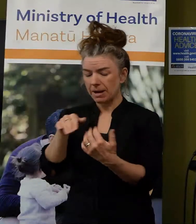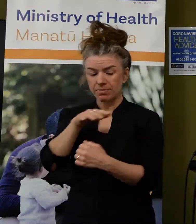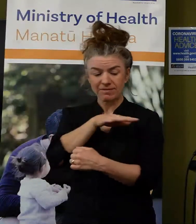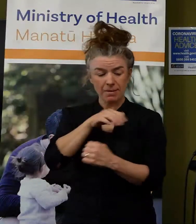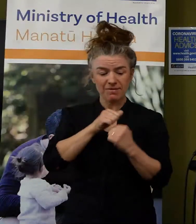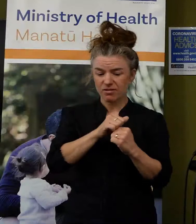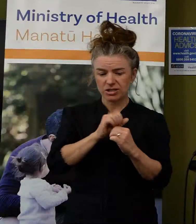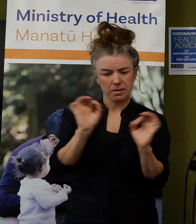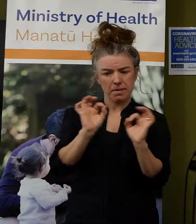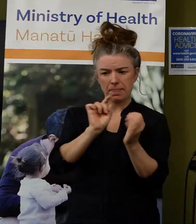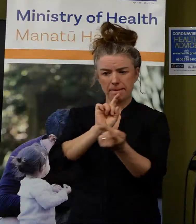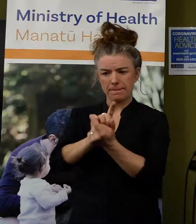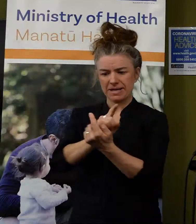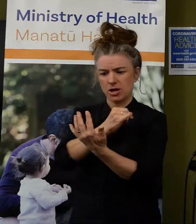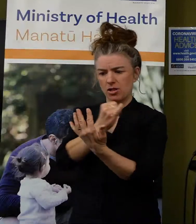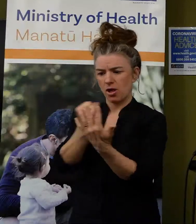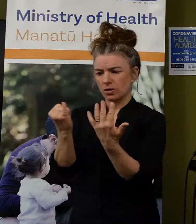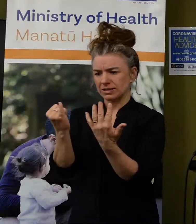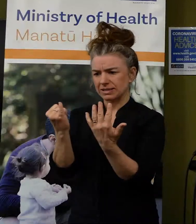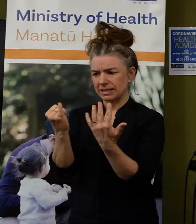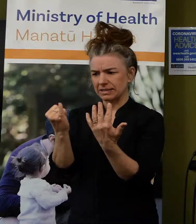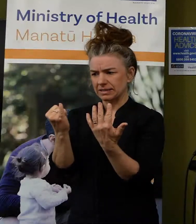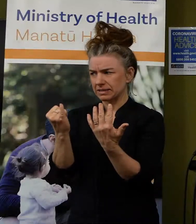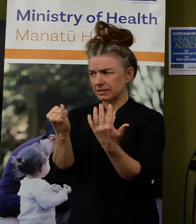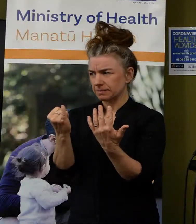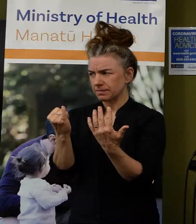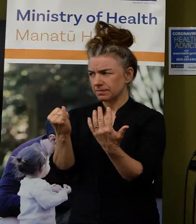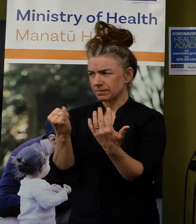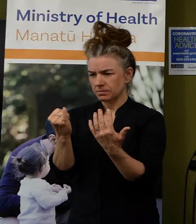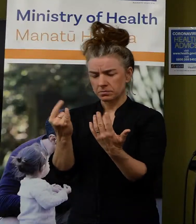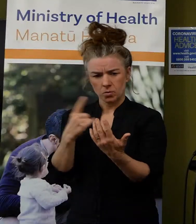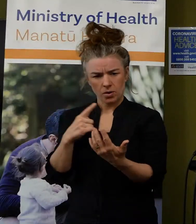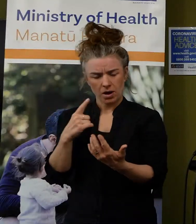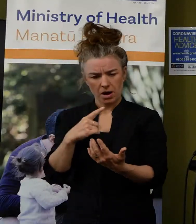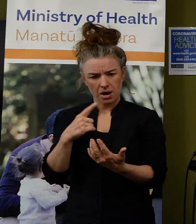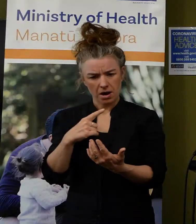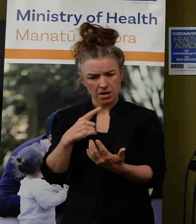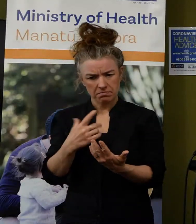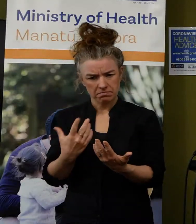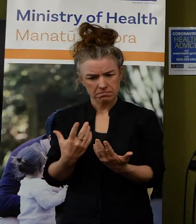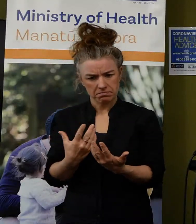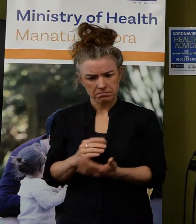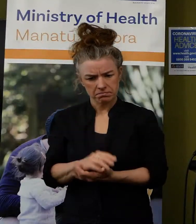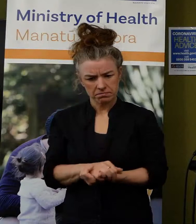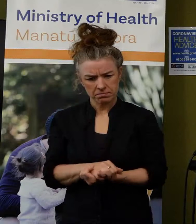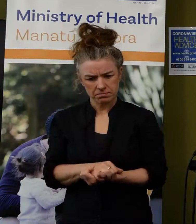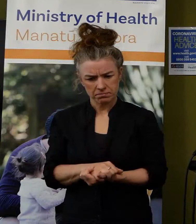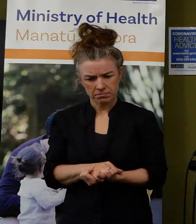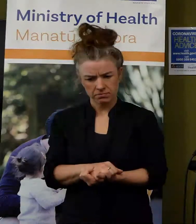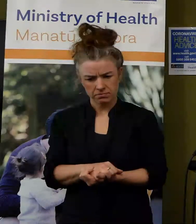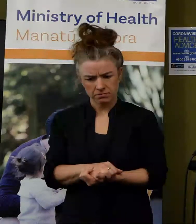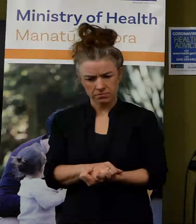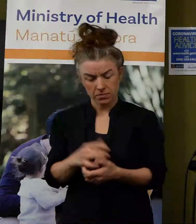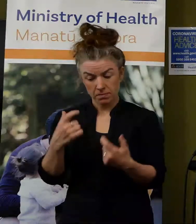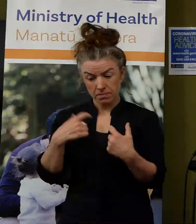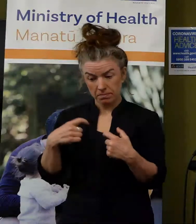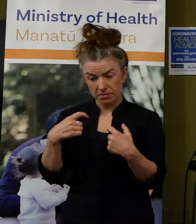at air base. Was that just because-- or does the military know anything about that?